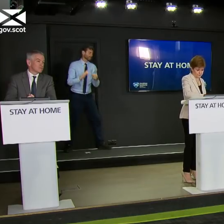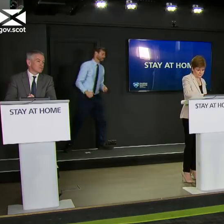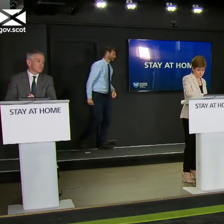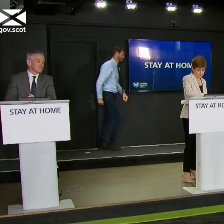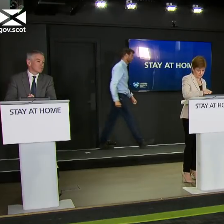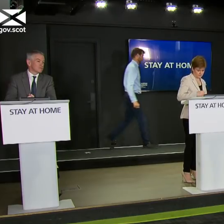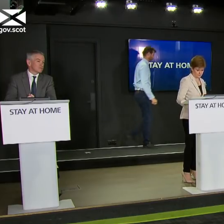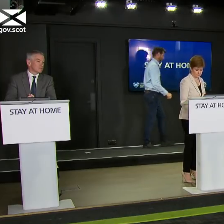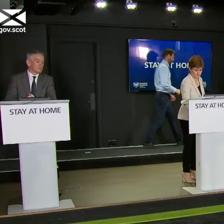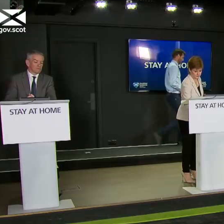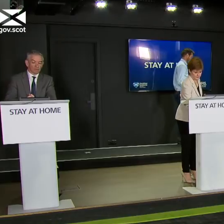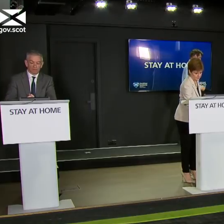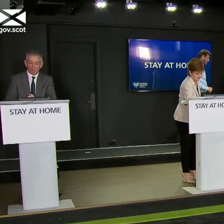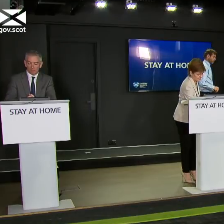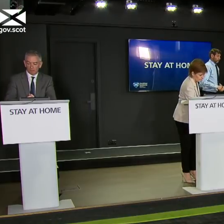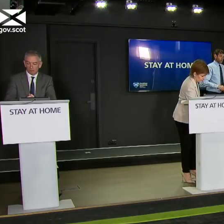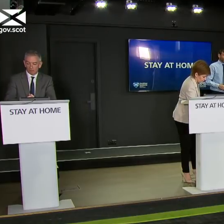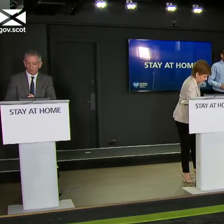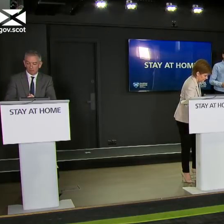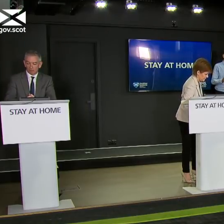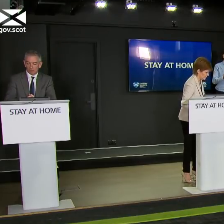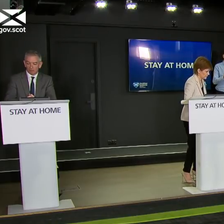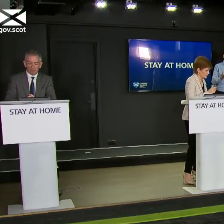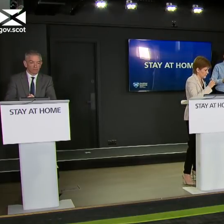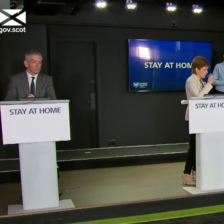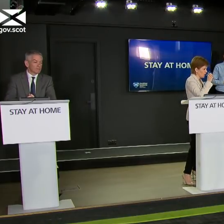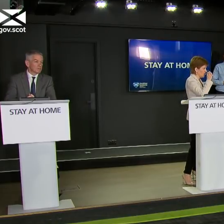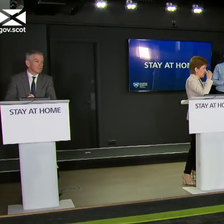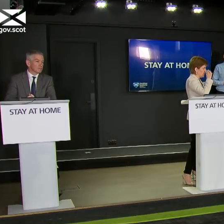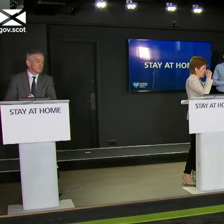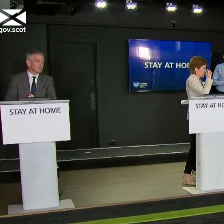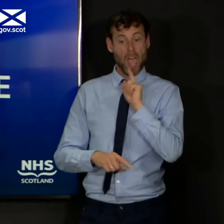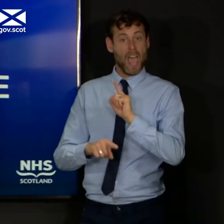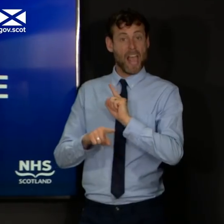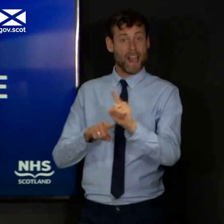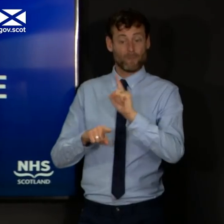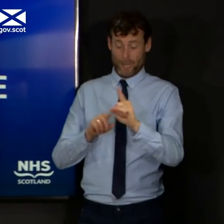No, I think that covers it First Minister. The weekly data is the data that we will be